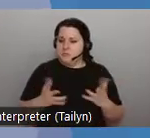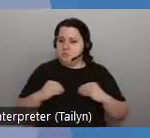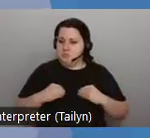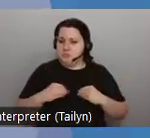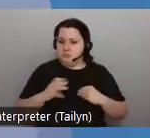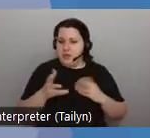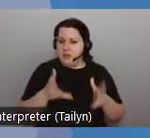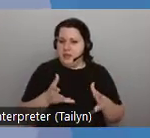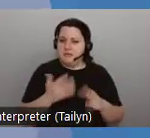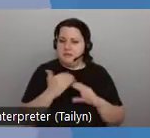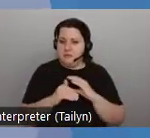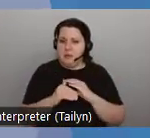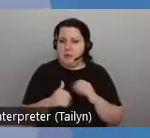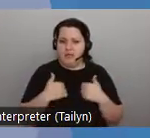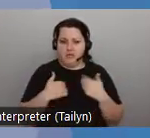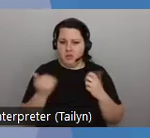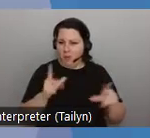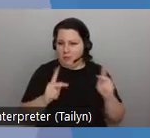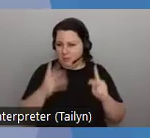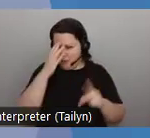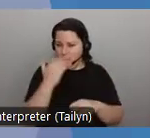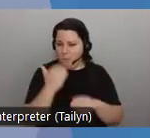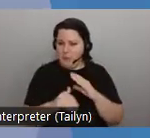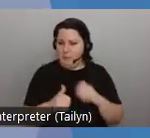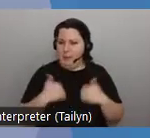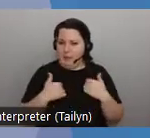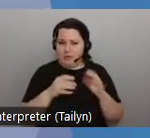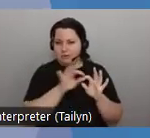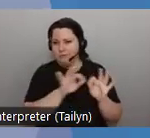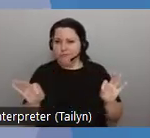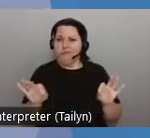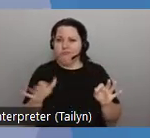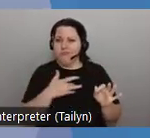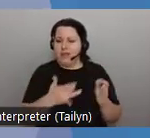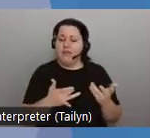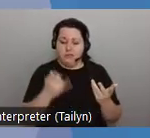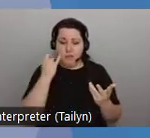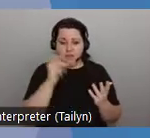As I said, email addresses are acceptable as is. General convention, we all know how